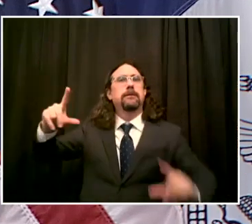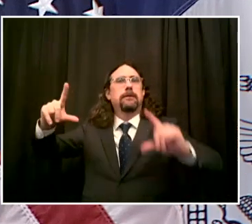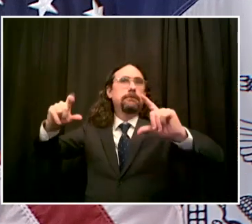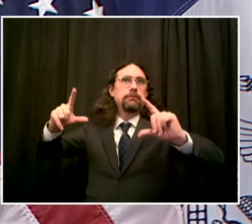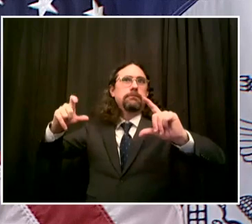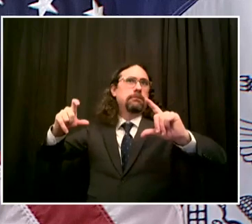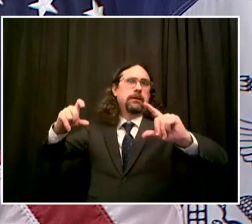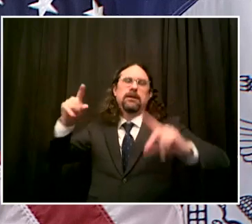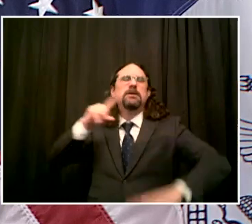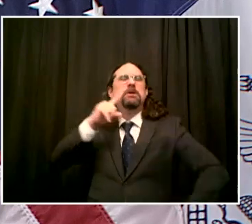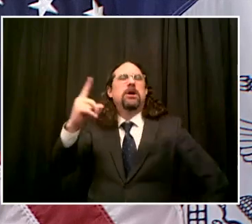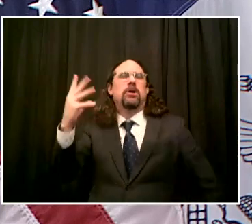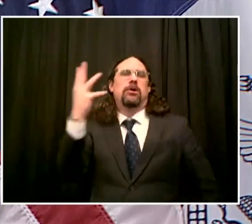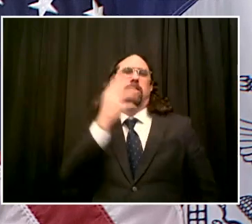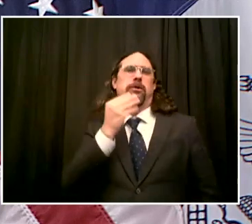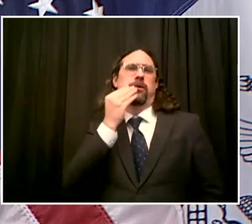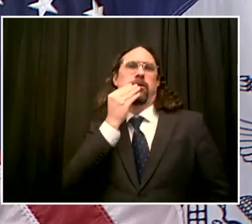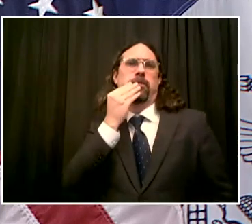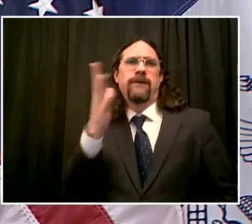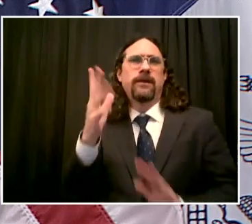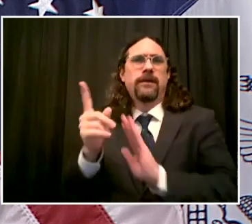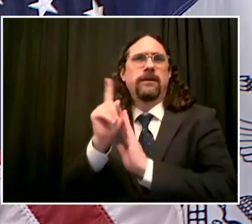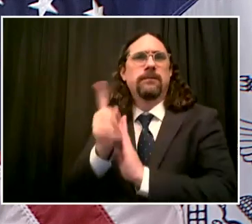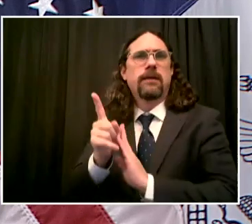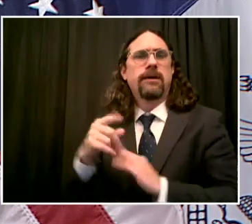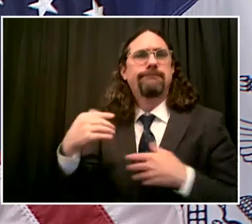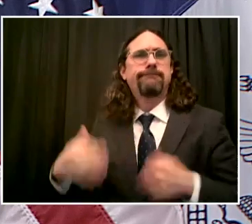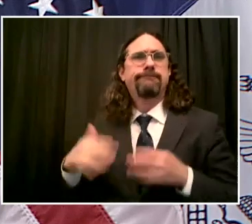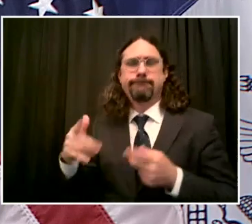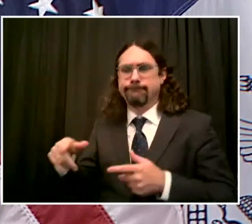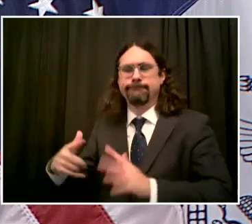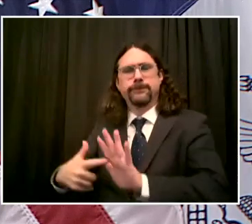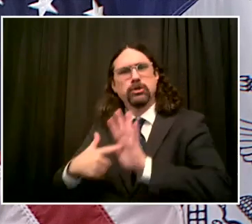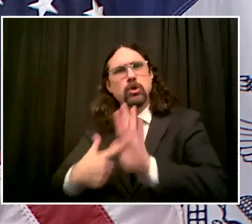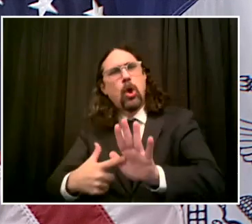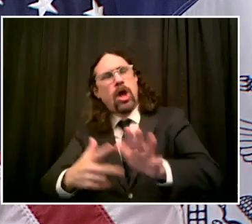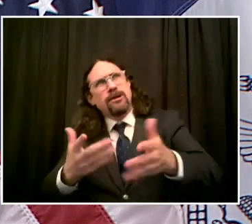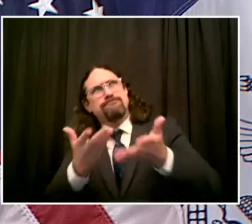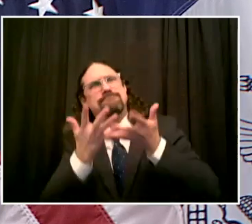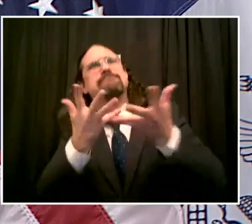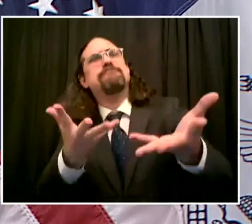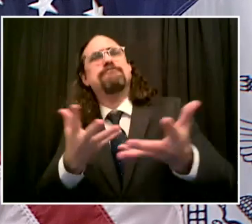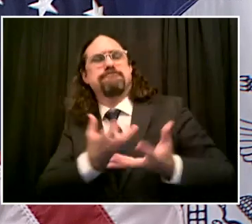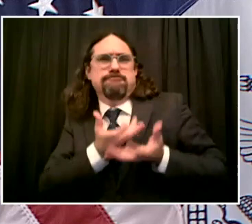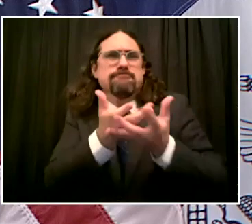BUT THAT'S THE IMAGE WE SUHOLD